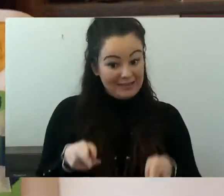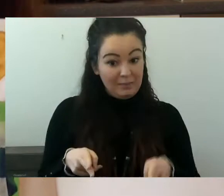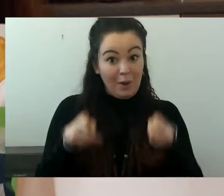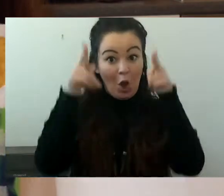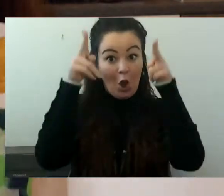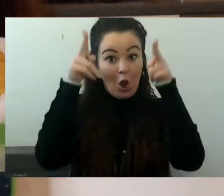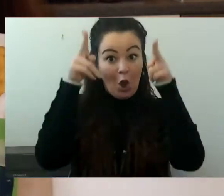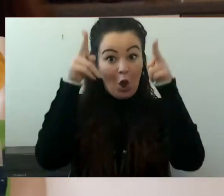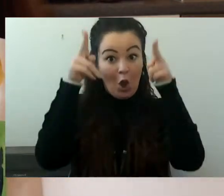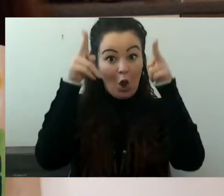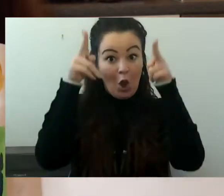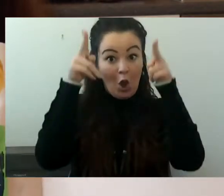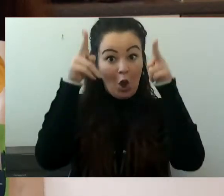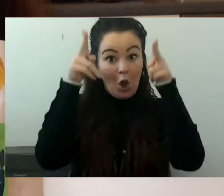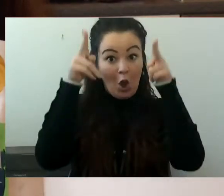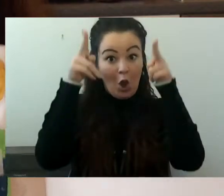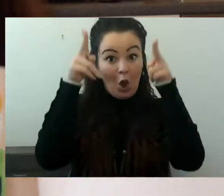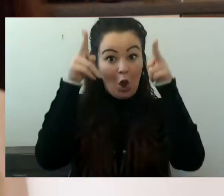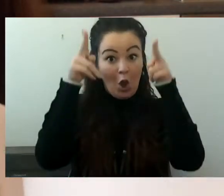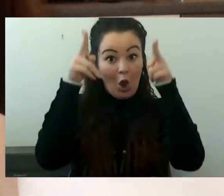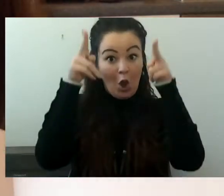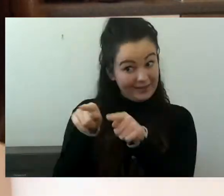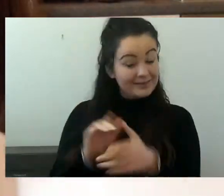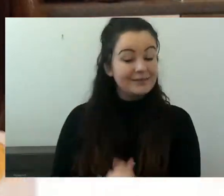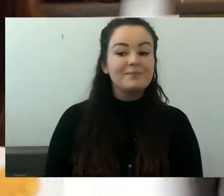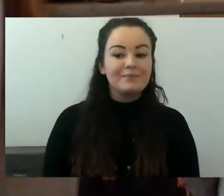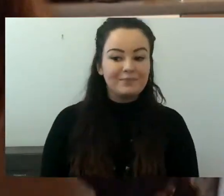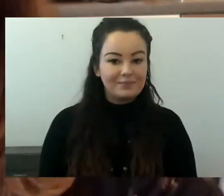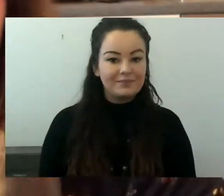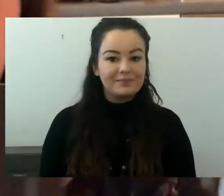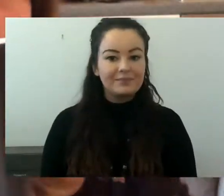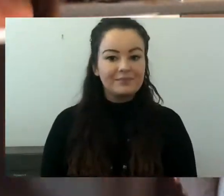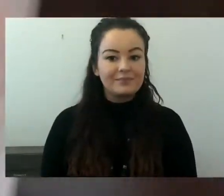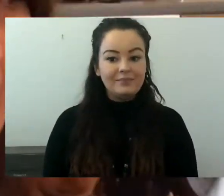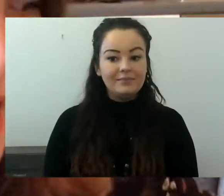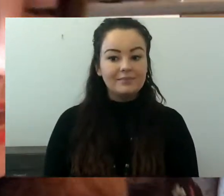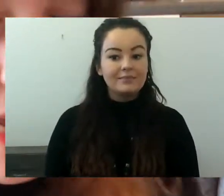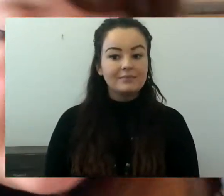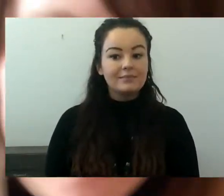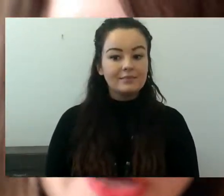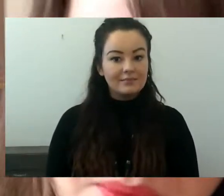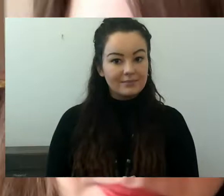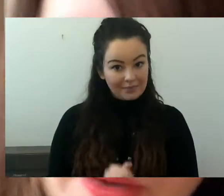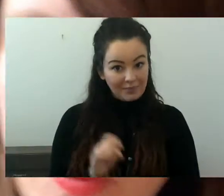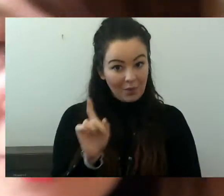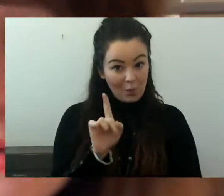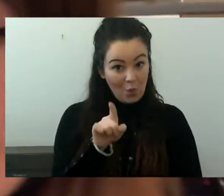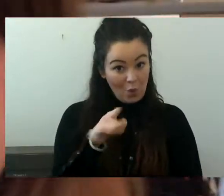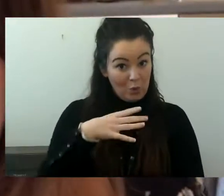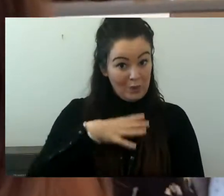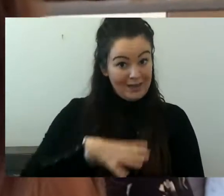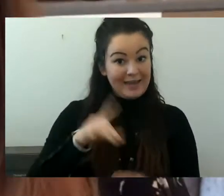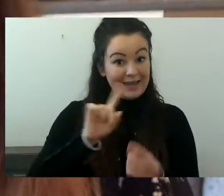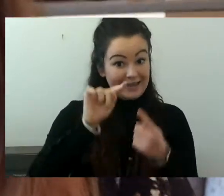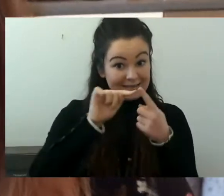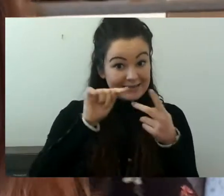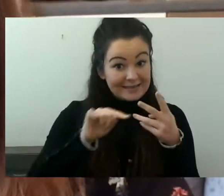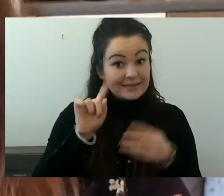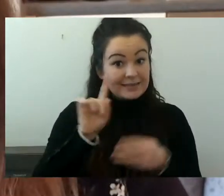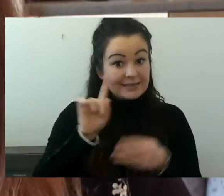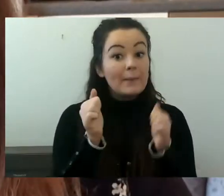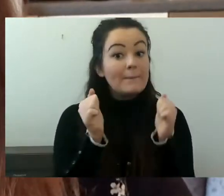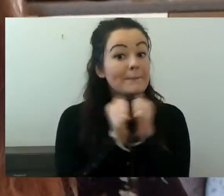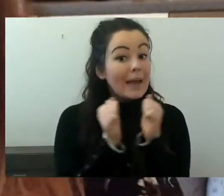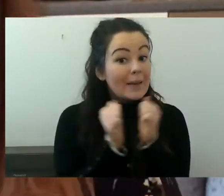of flats, you can do a block of flats like this and what you are going to need is a piece of paper